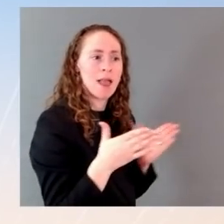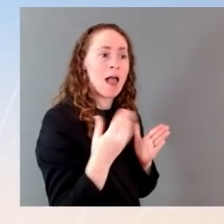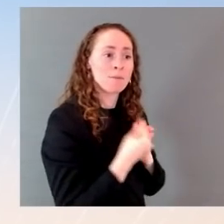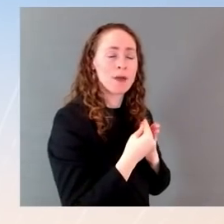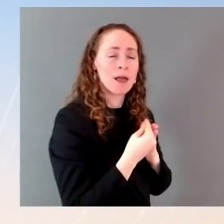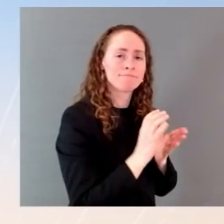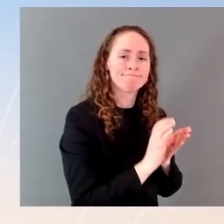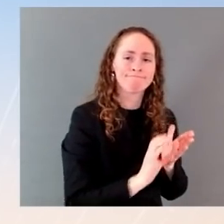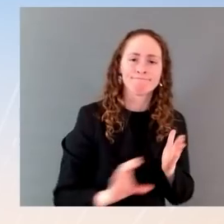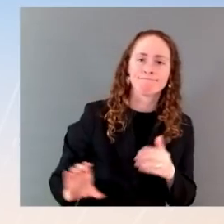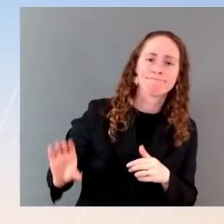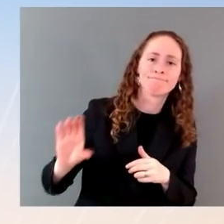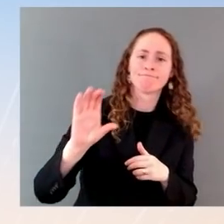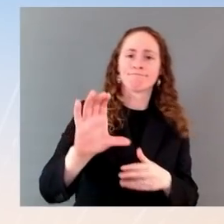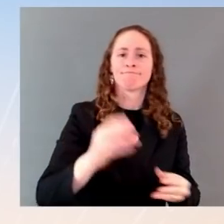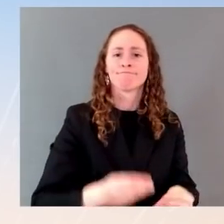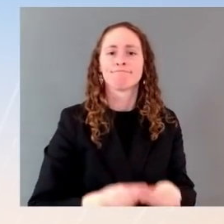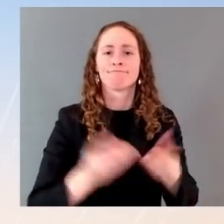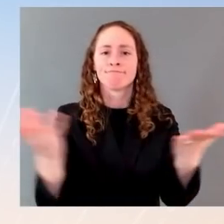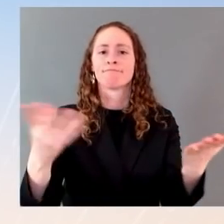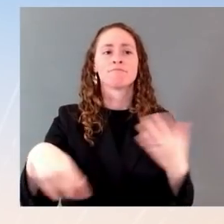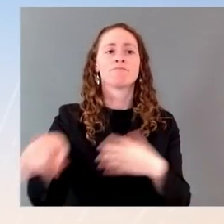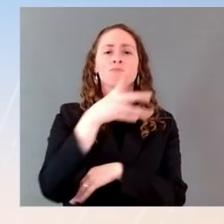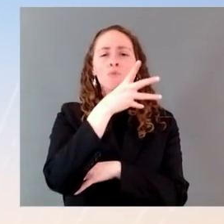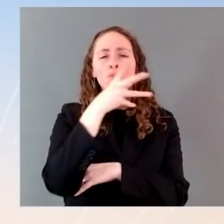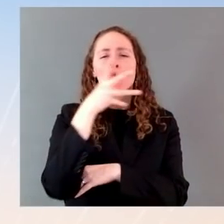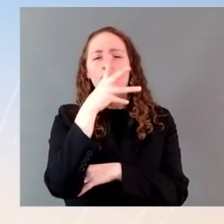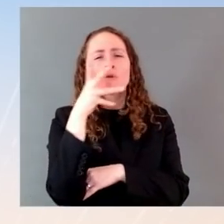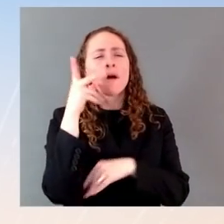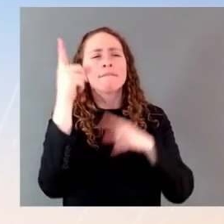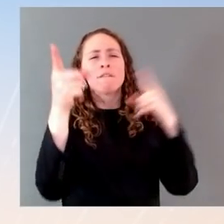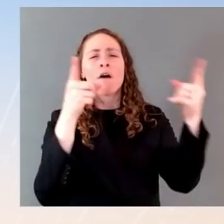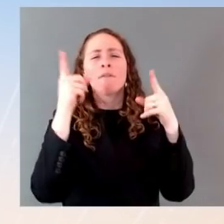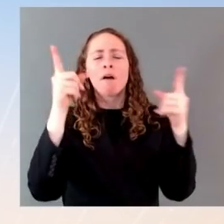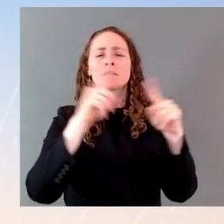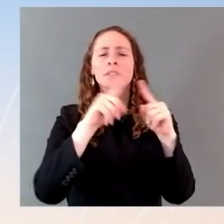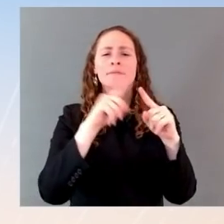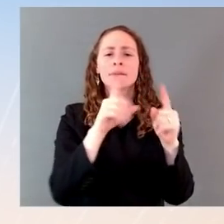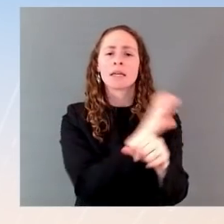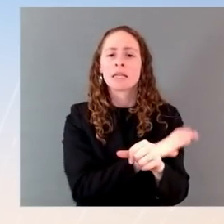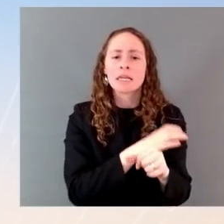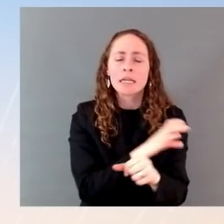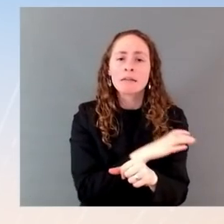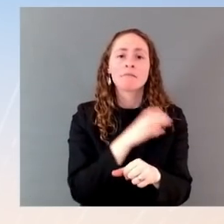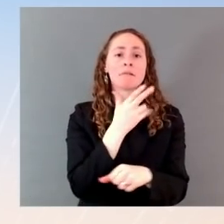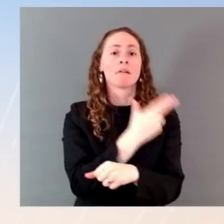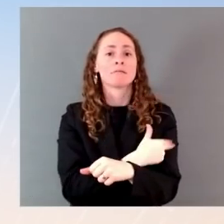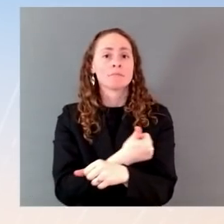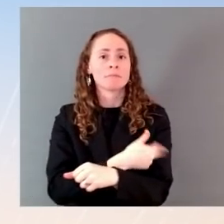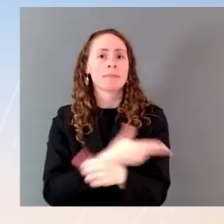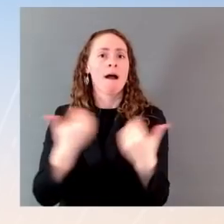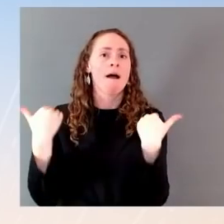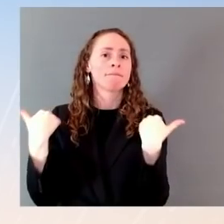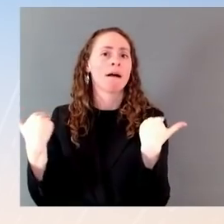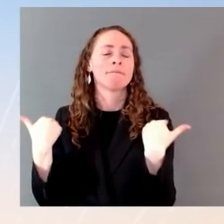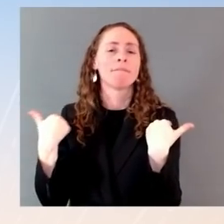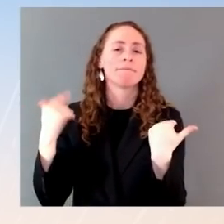And toward the summer, we also planned for the school year, ensuring school districts had the resources to set up a testing program to ensure kids stayed in school.